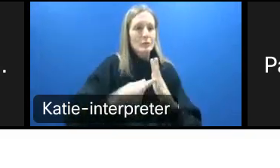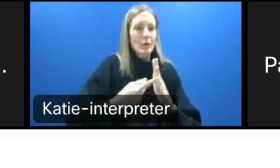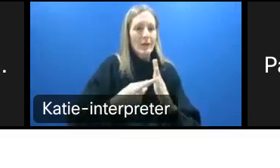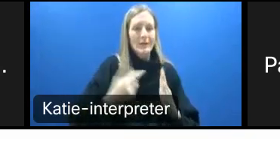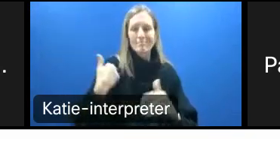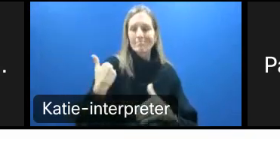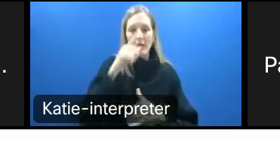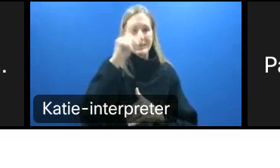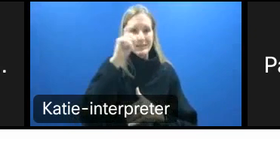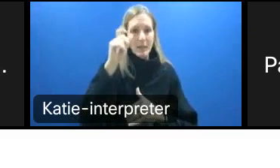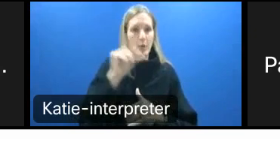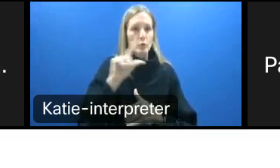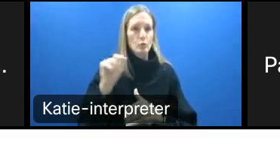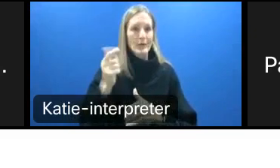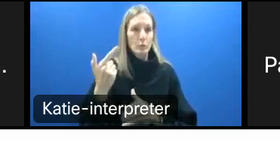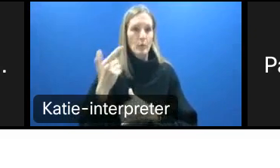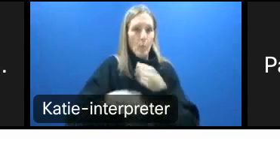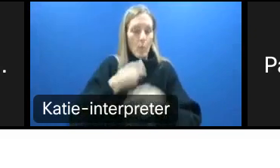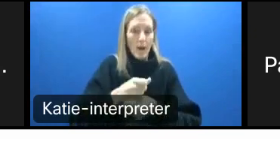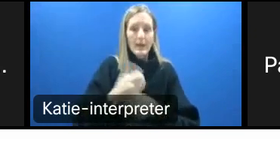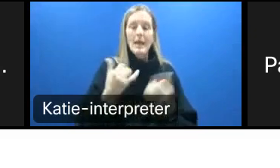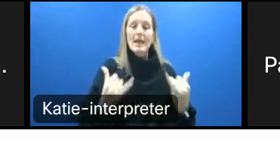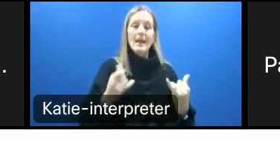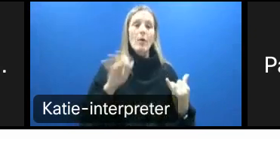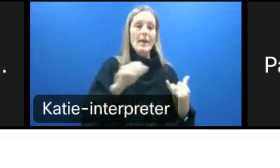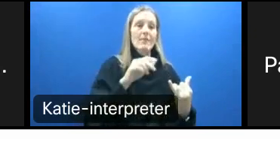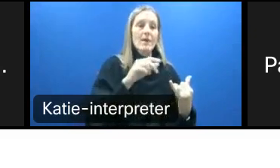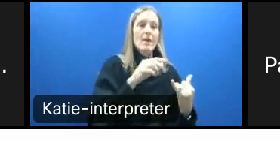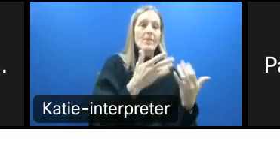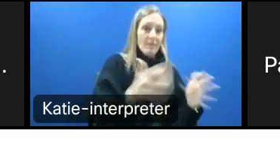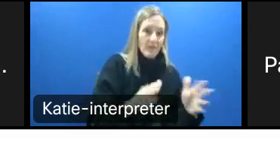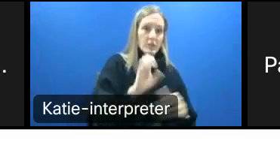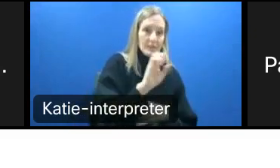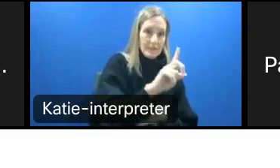Um, when patients were discharged from the, they were given a take home Colvin kit.